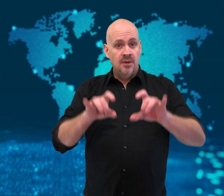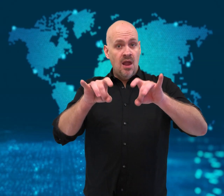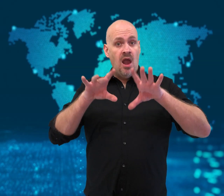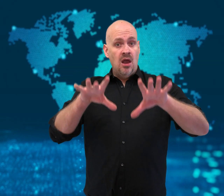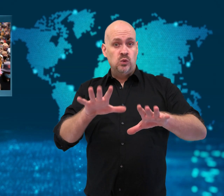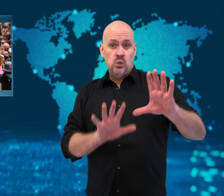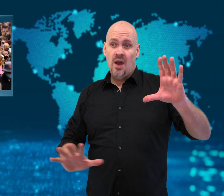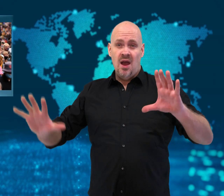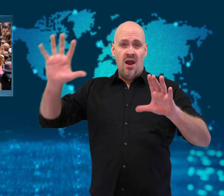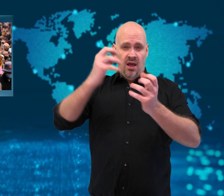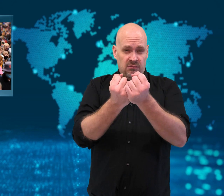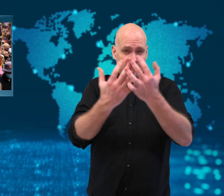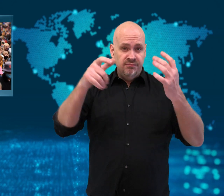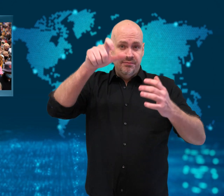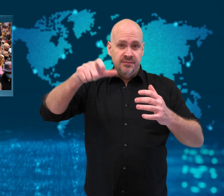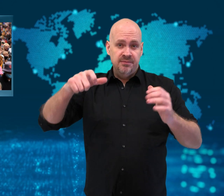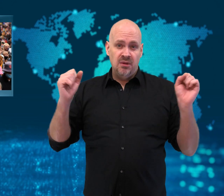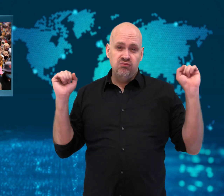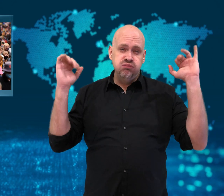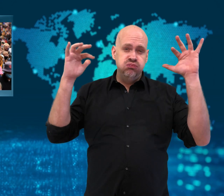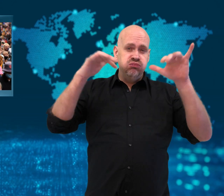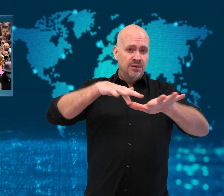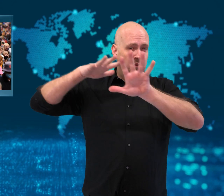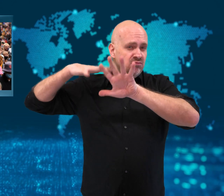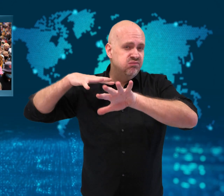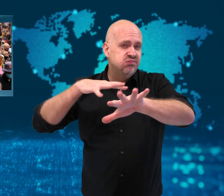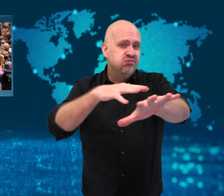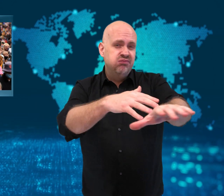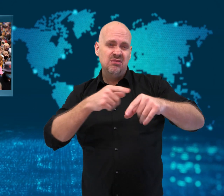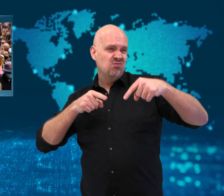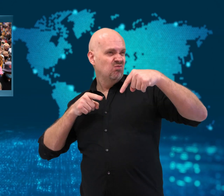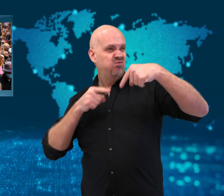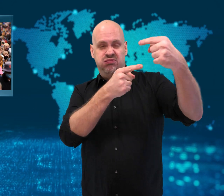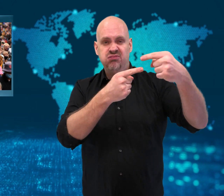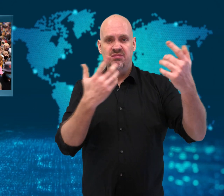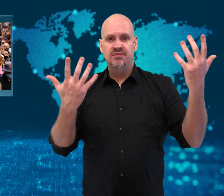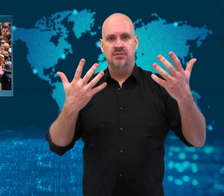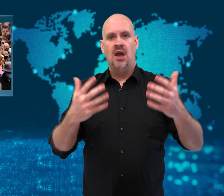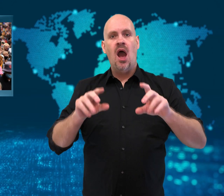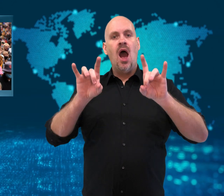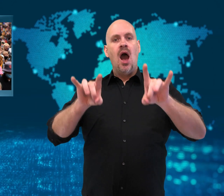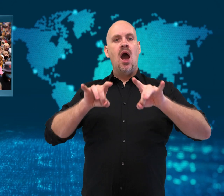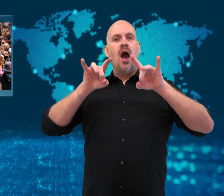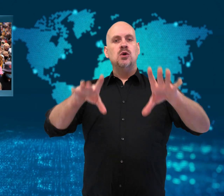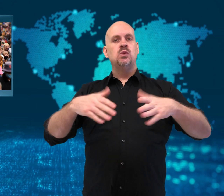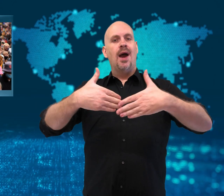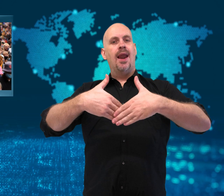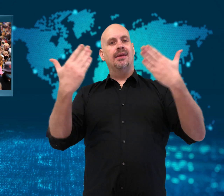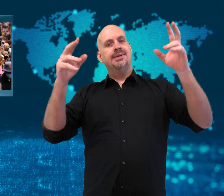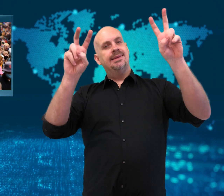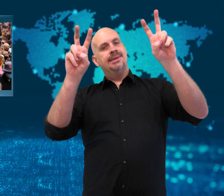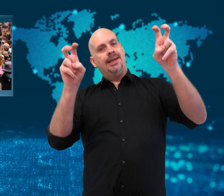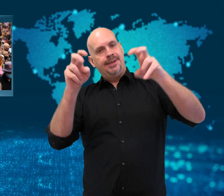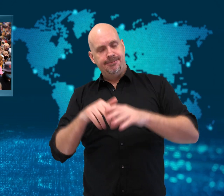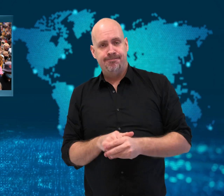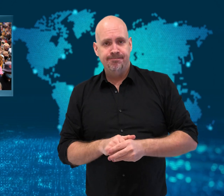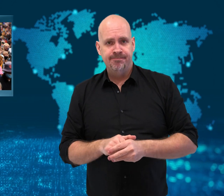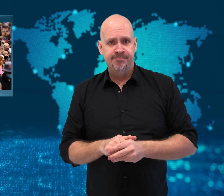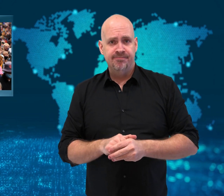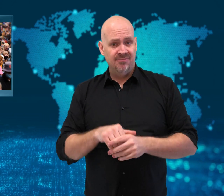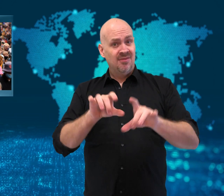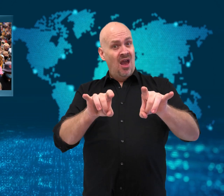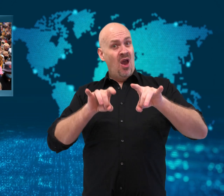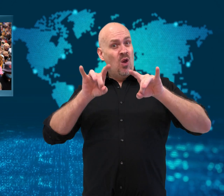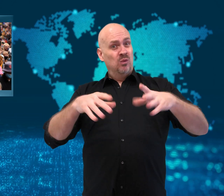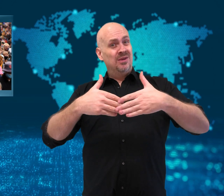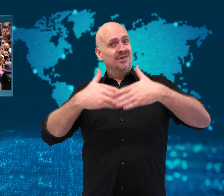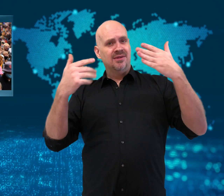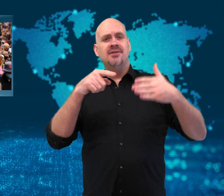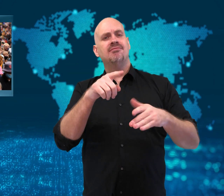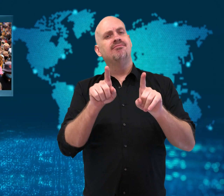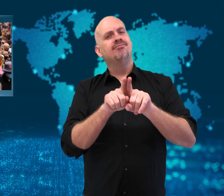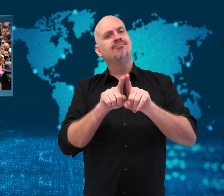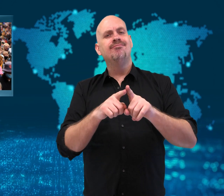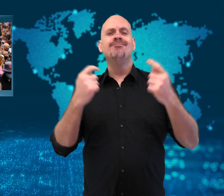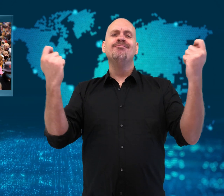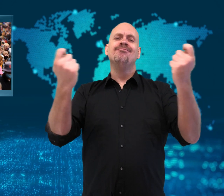[Givan]: Thousands of people across Australia marched in protest of “Australia Day”.